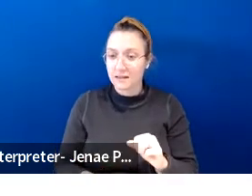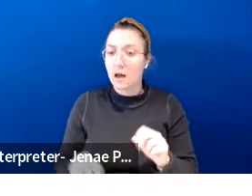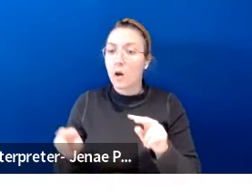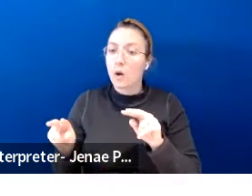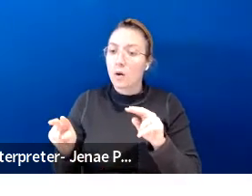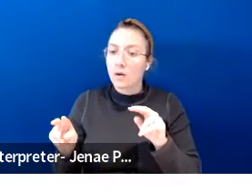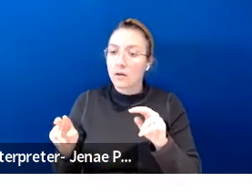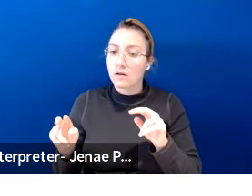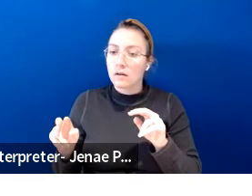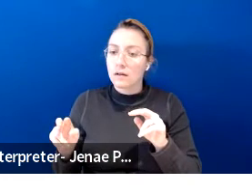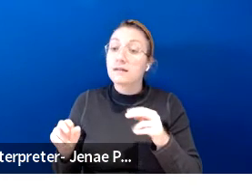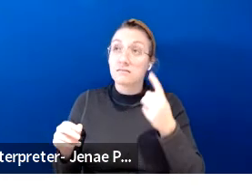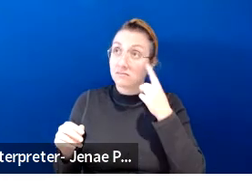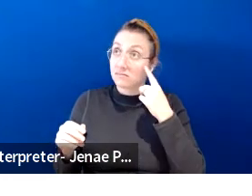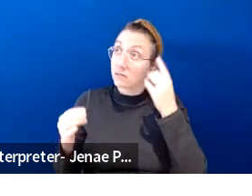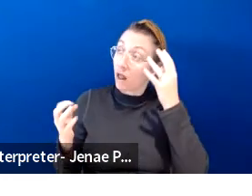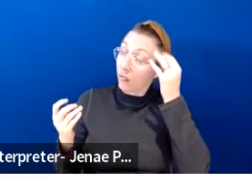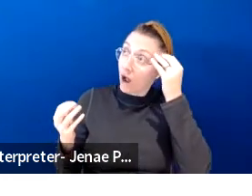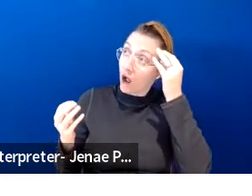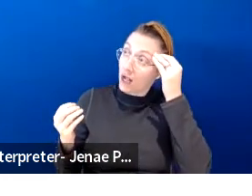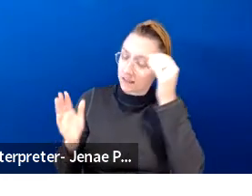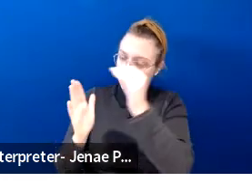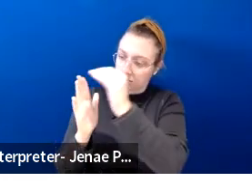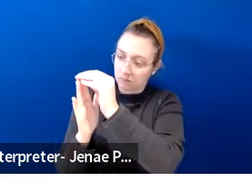and write down their inner dialogs throughout the day.